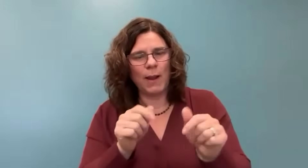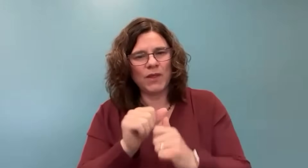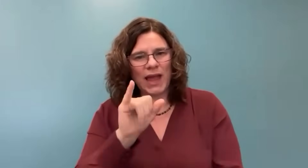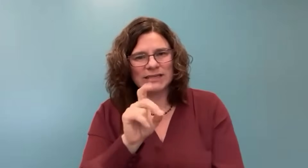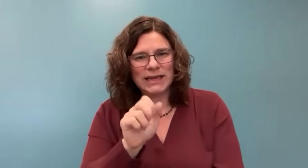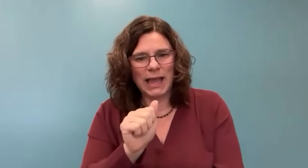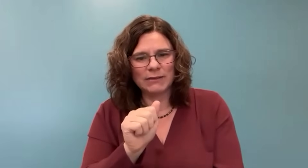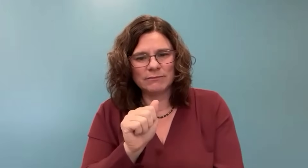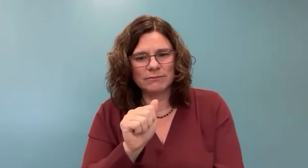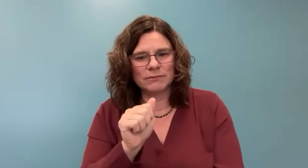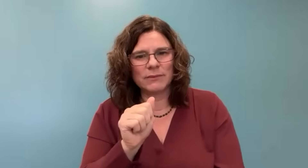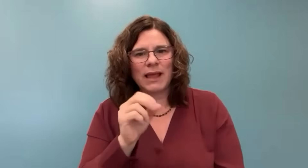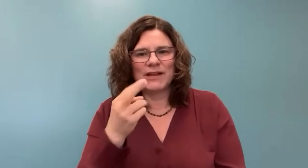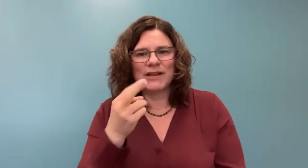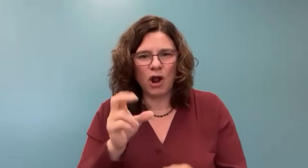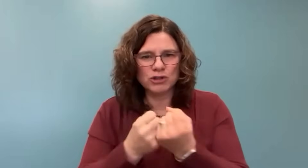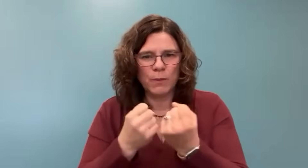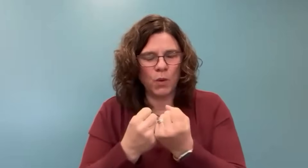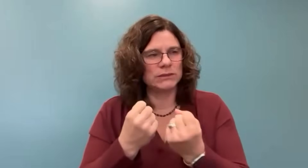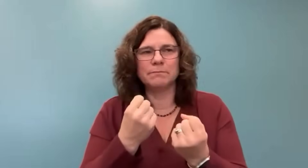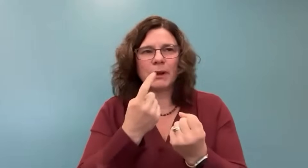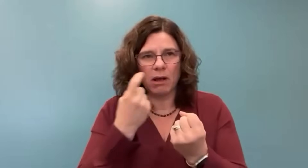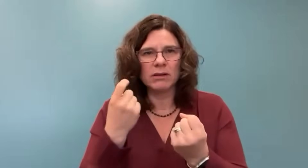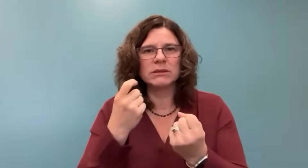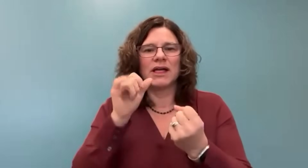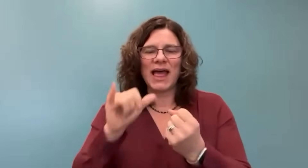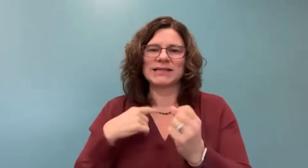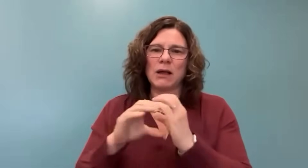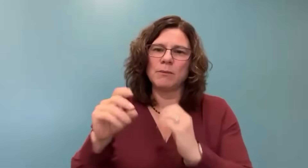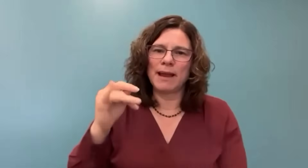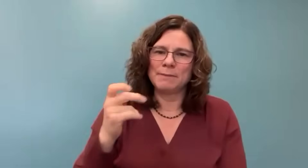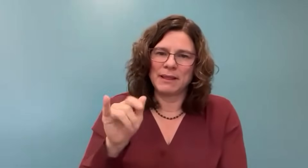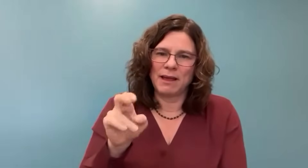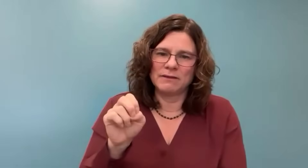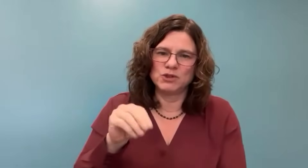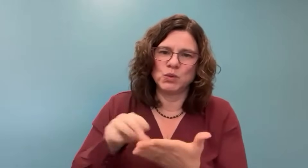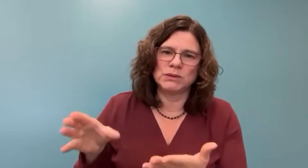what is happening with the IDEA and vocational rehabilitation support because that’s our pipeline